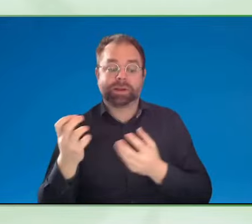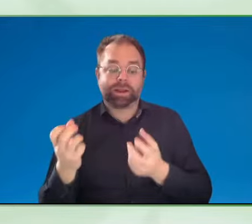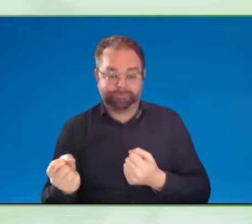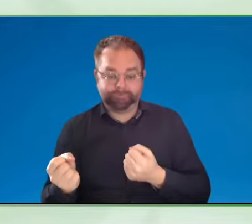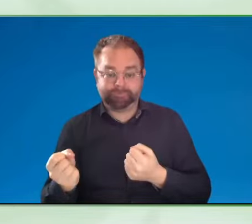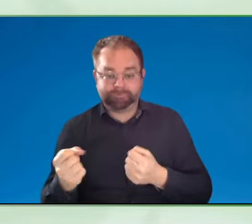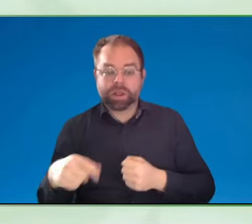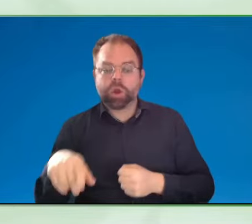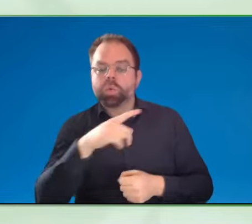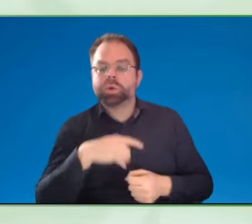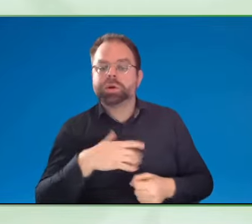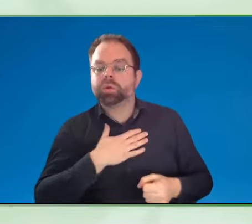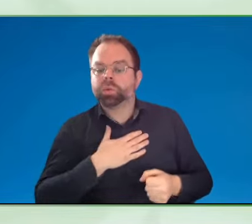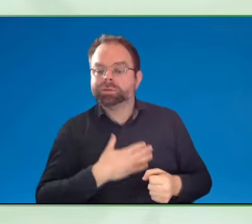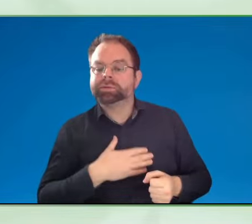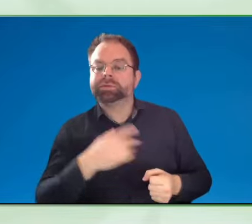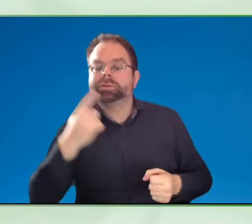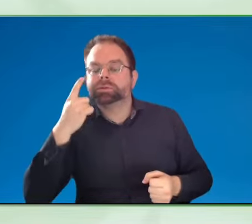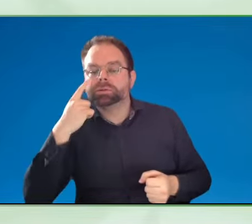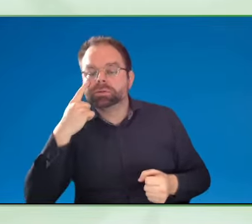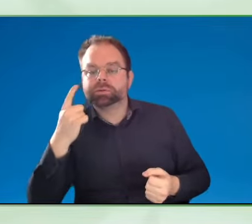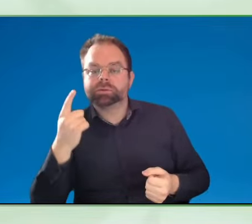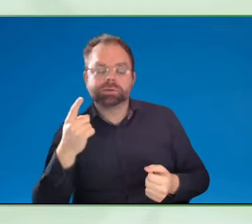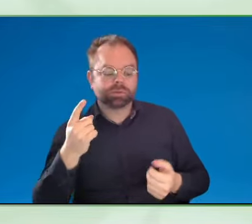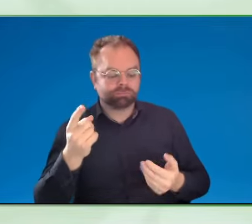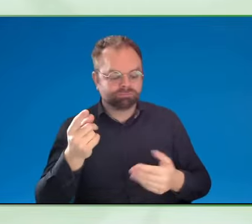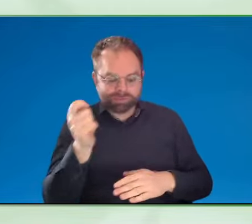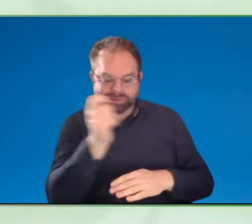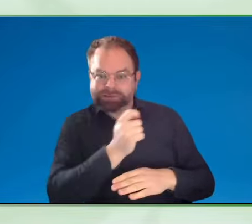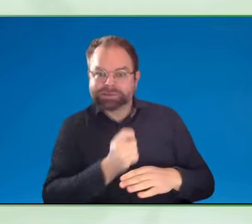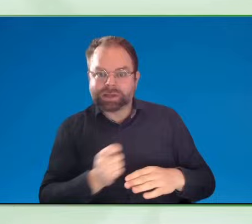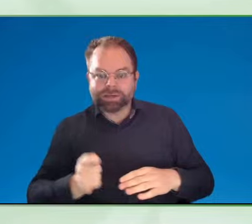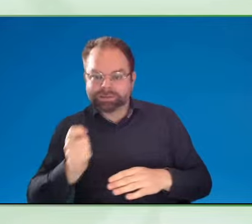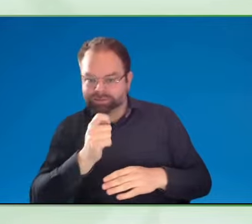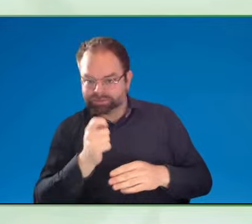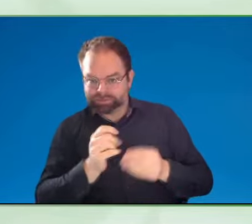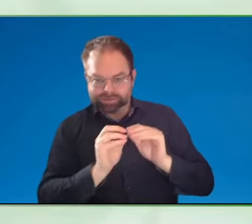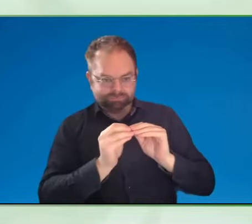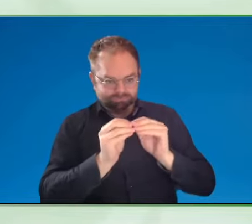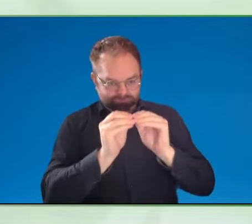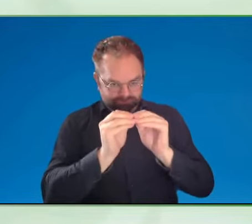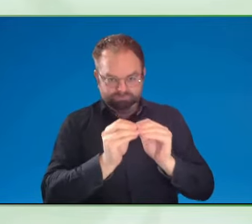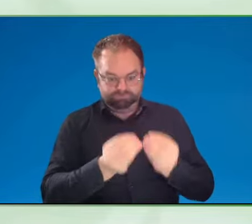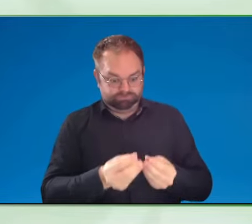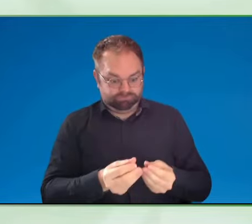If that is possible, it is something we want you to try out.